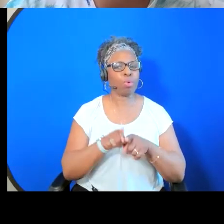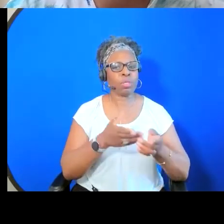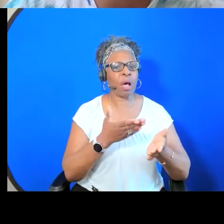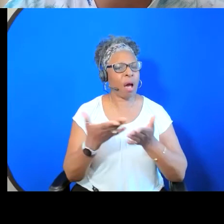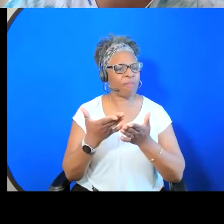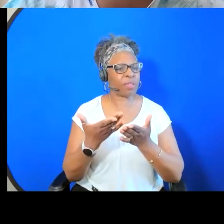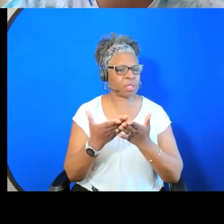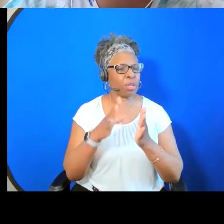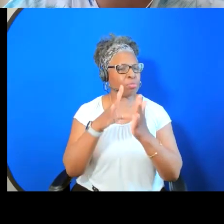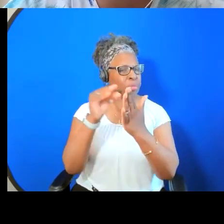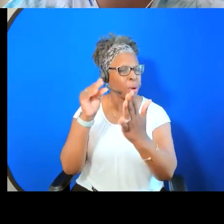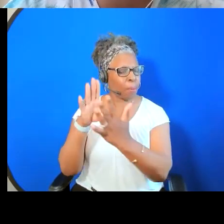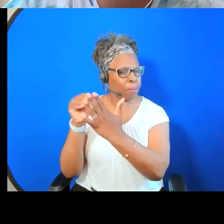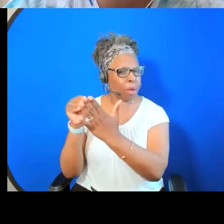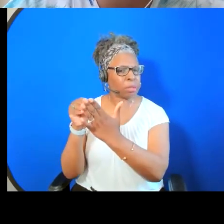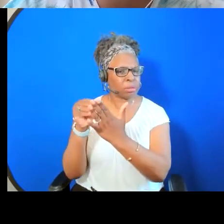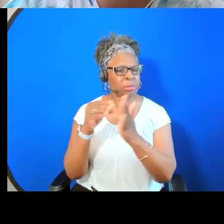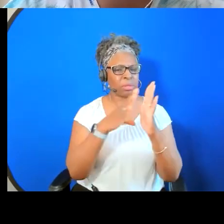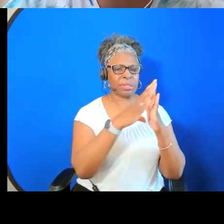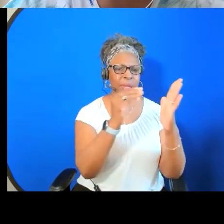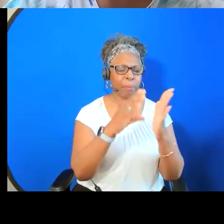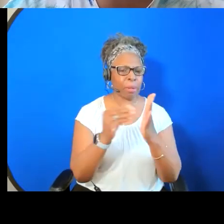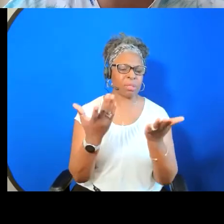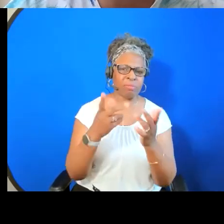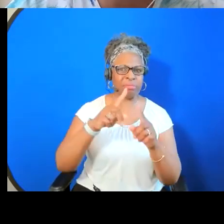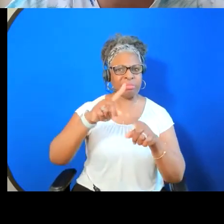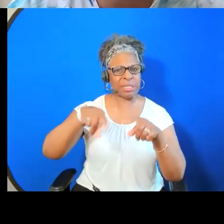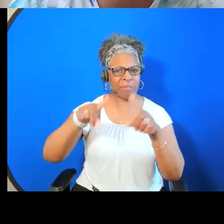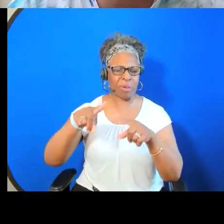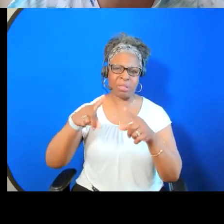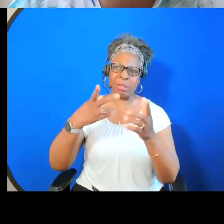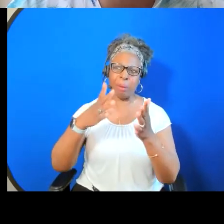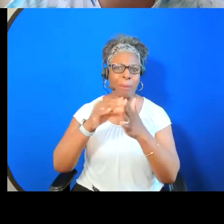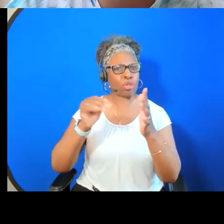for a different, what different models of societies or different